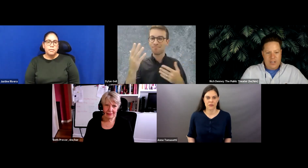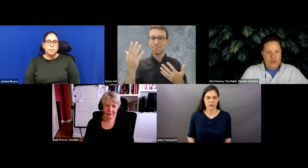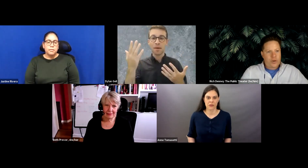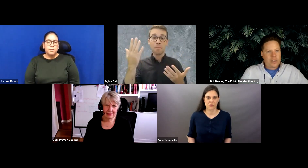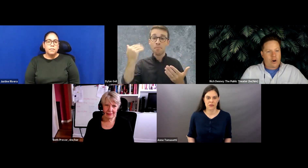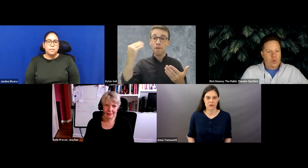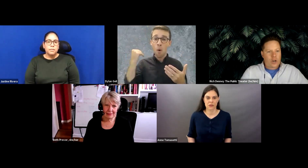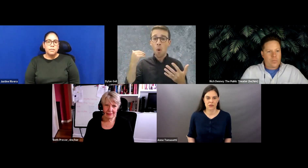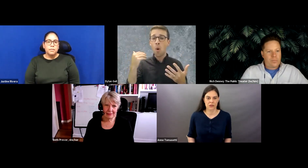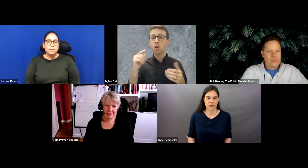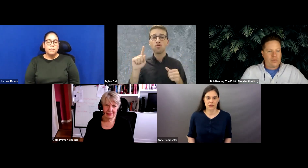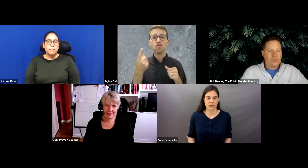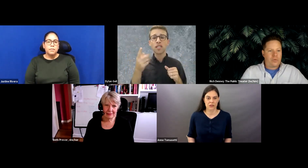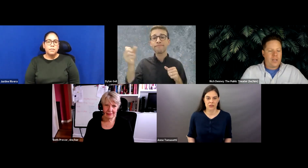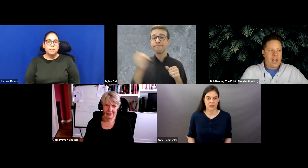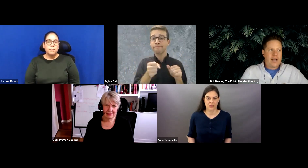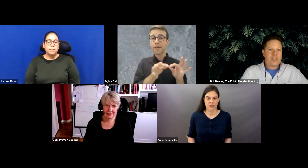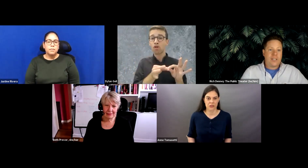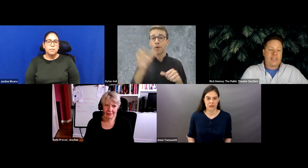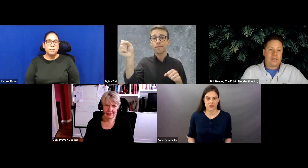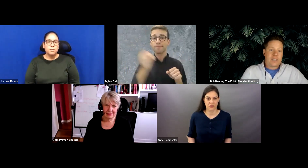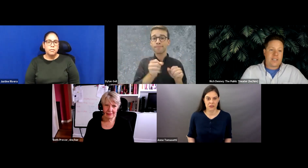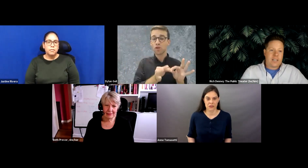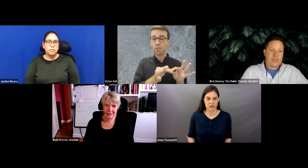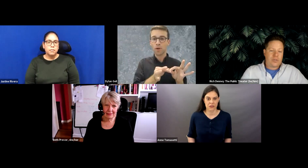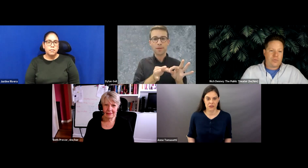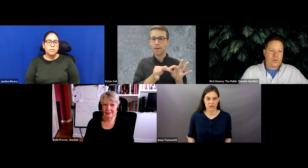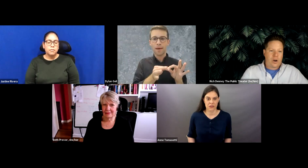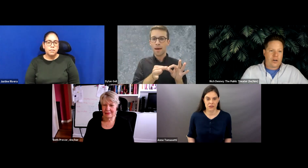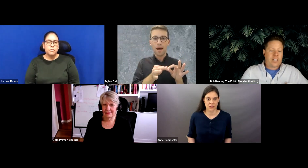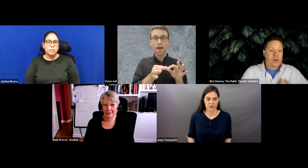interpreting our work to us really listening to our Deaf